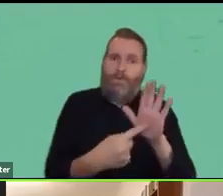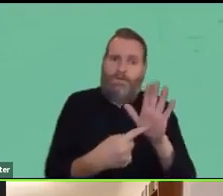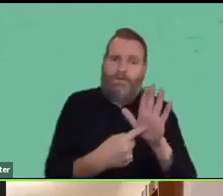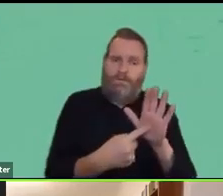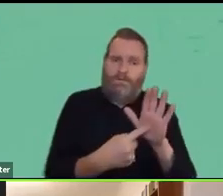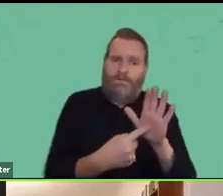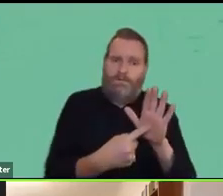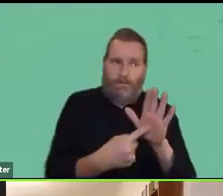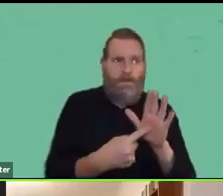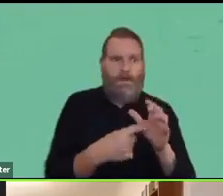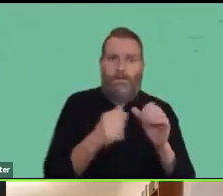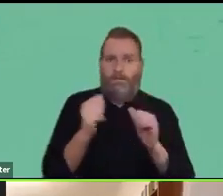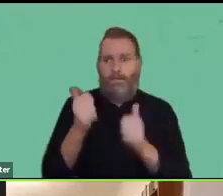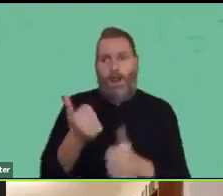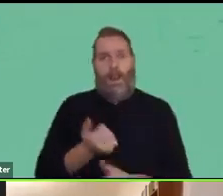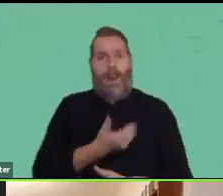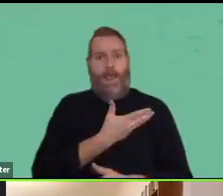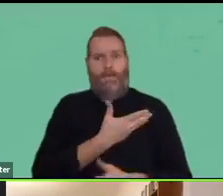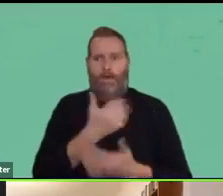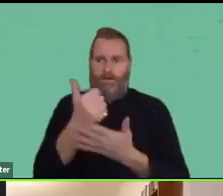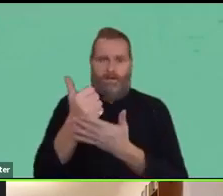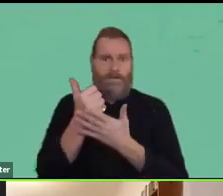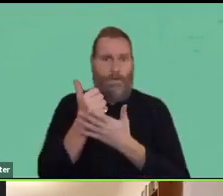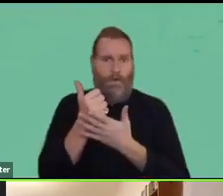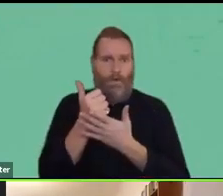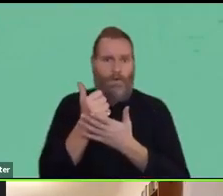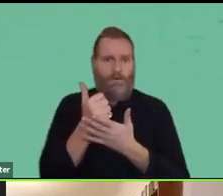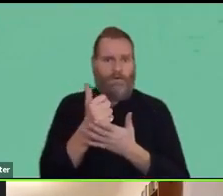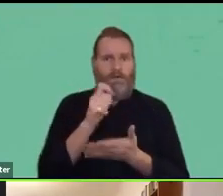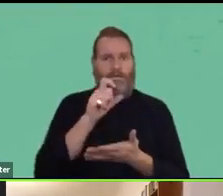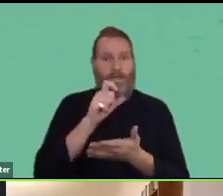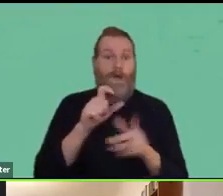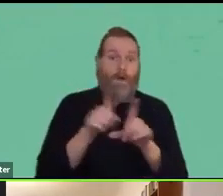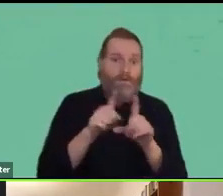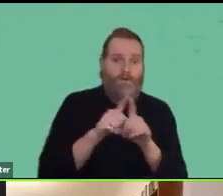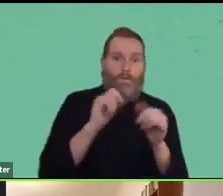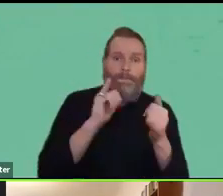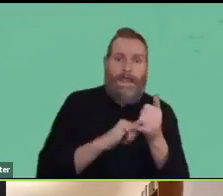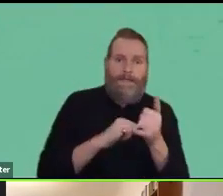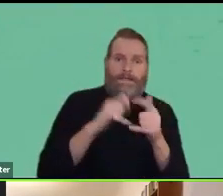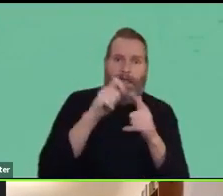today from from Labour and from Chris Stephens from the SNP but we want to pressure the Tories